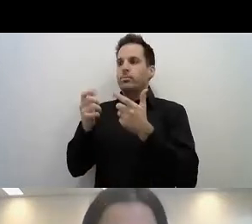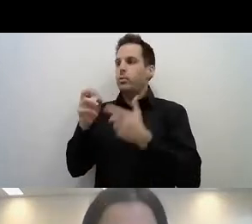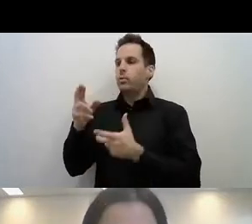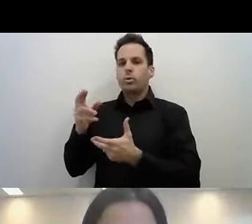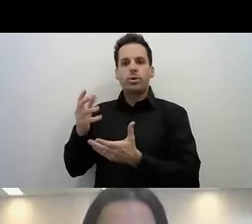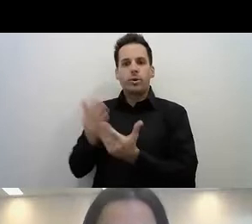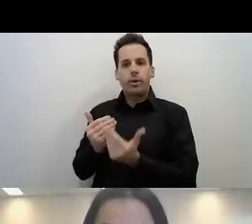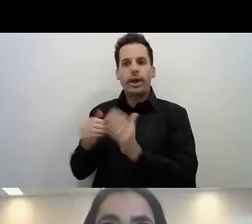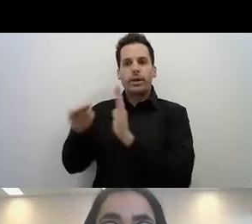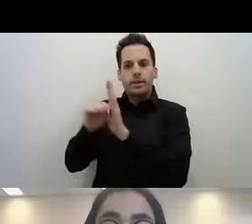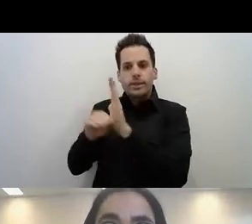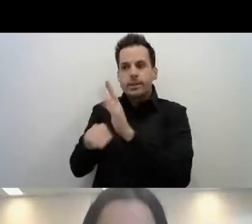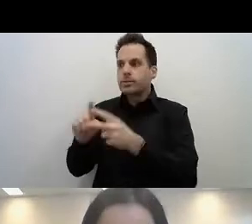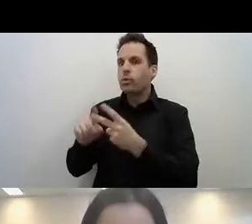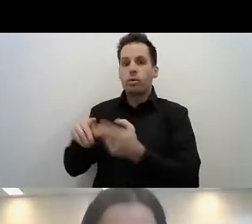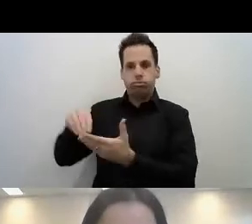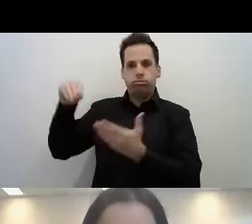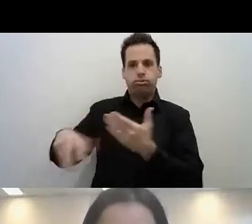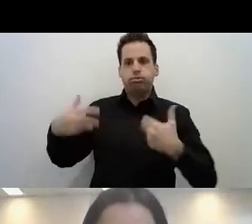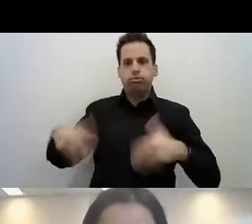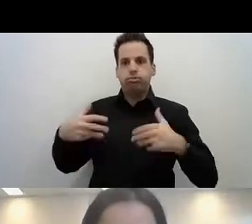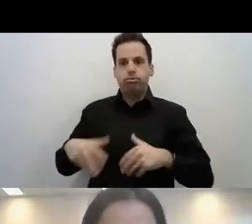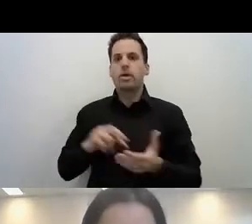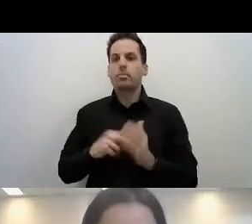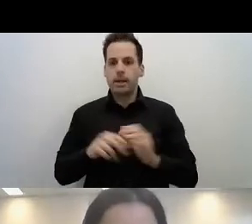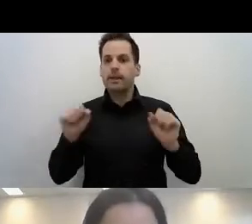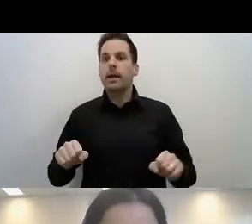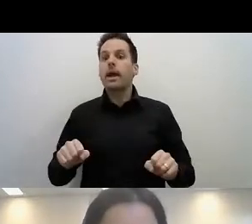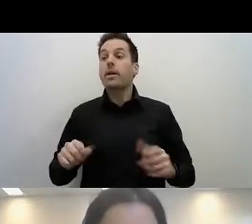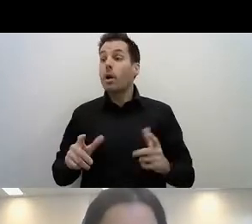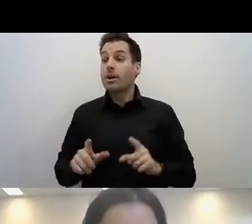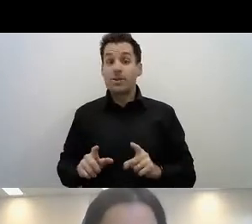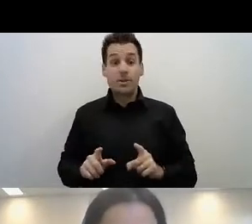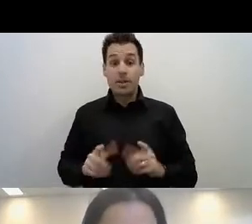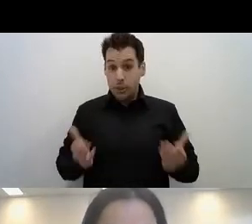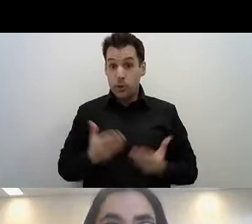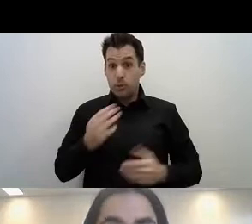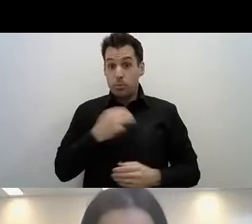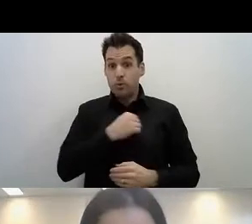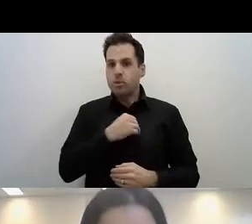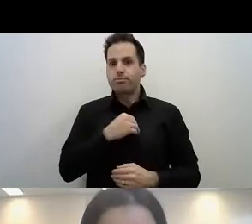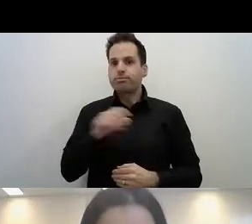the the training programs can also be located out of province or country now under manitoba's human